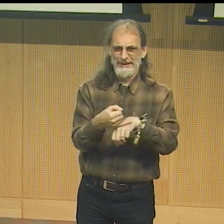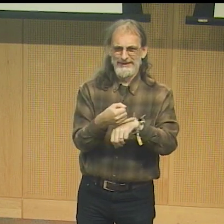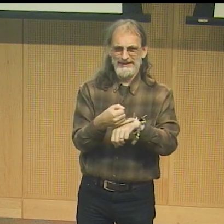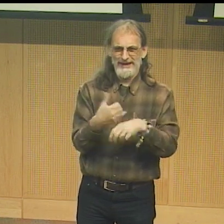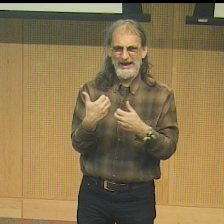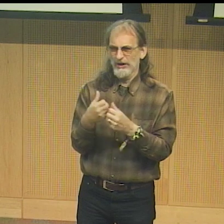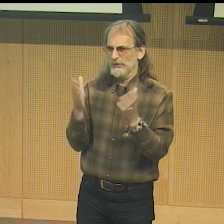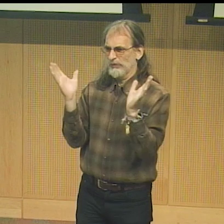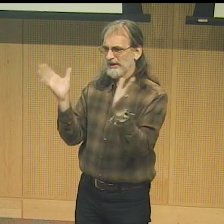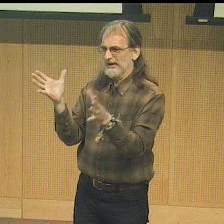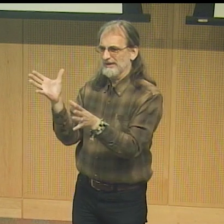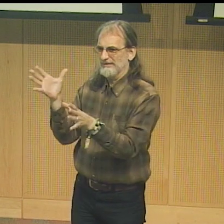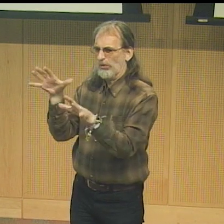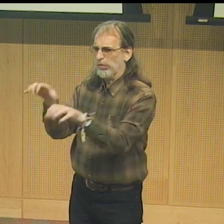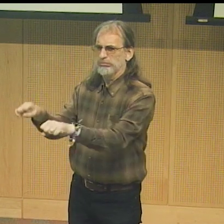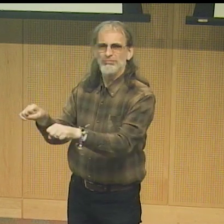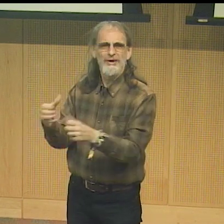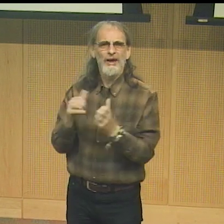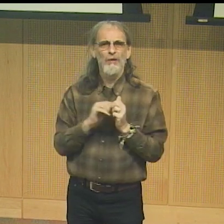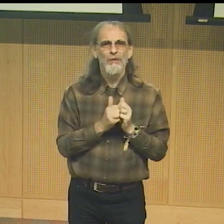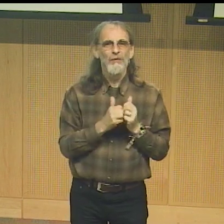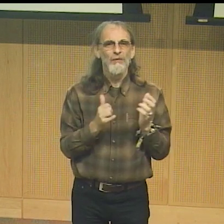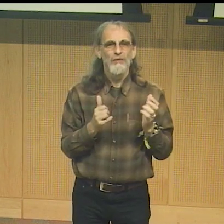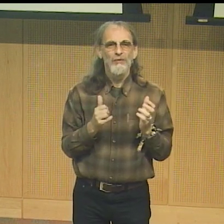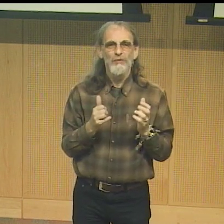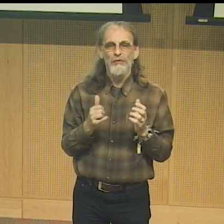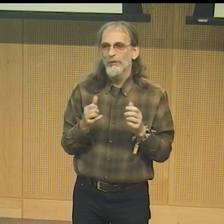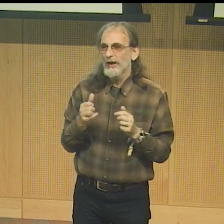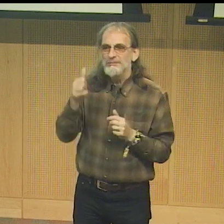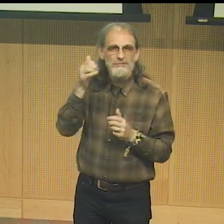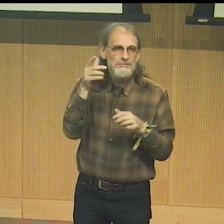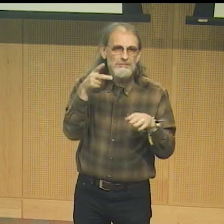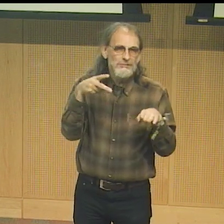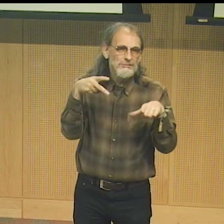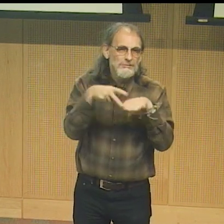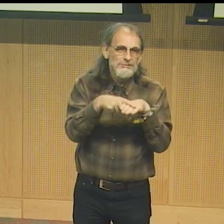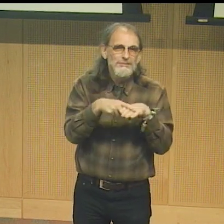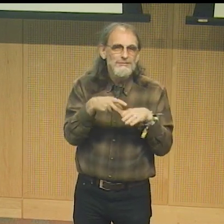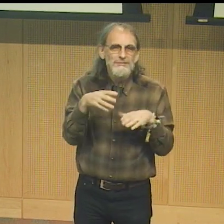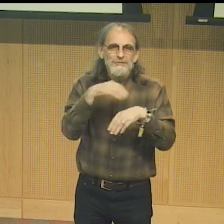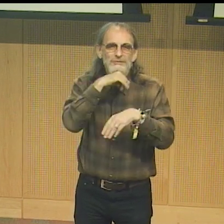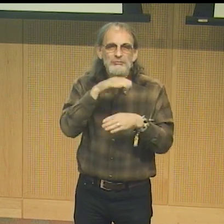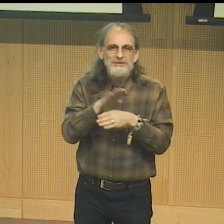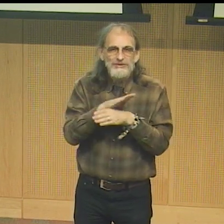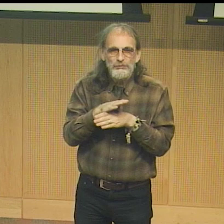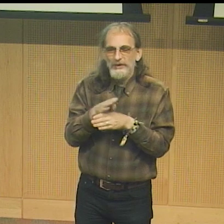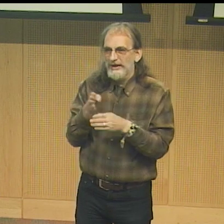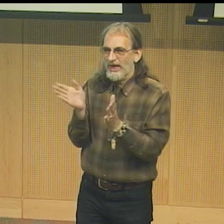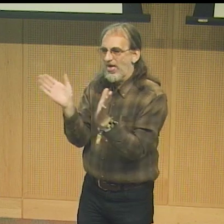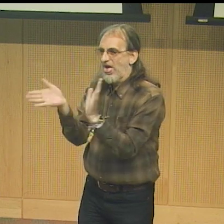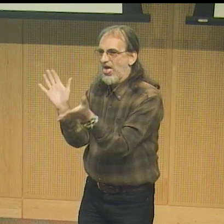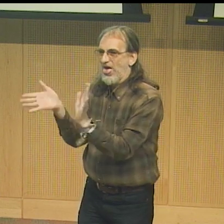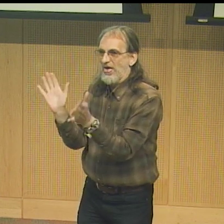were able to colonize the people of India and divide them and cause infighting